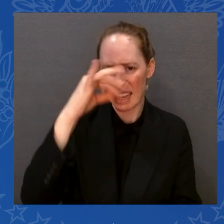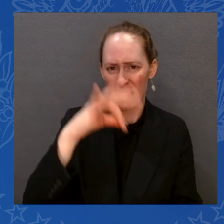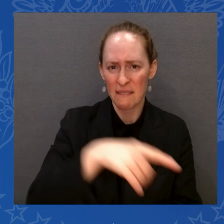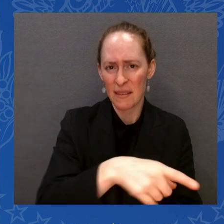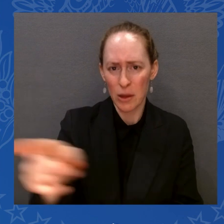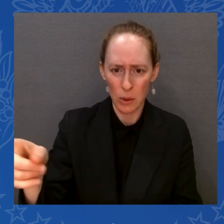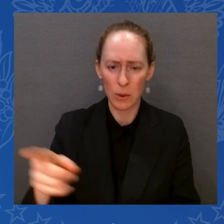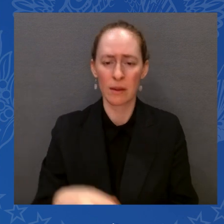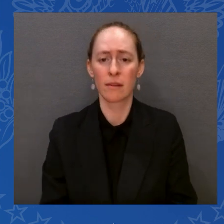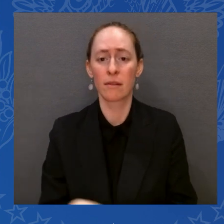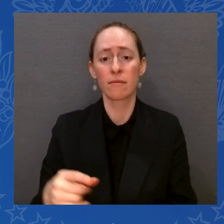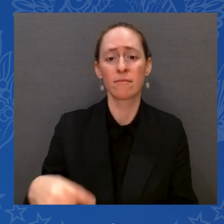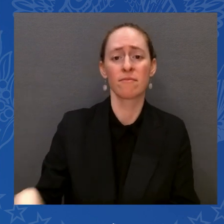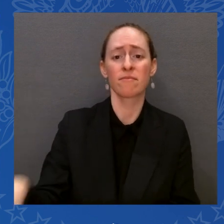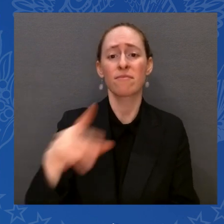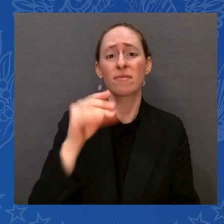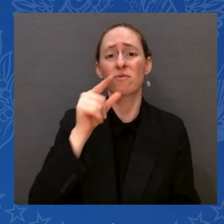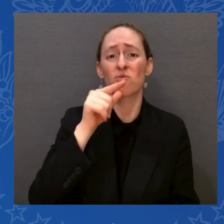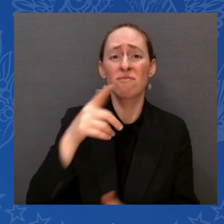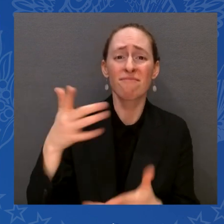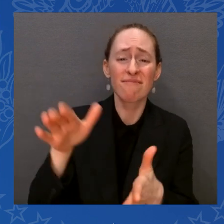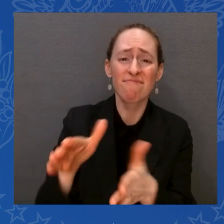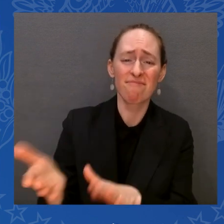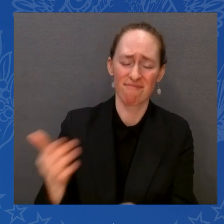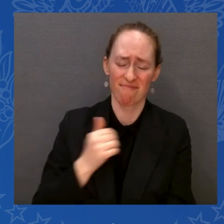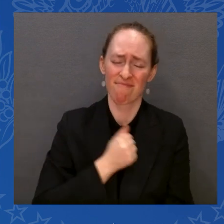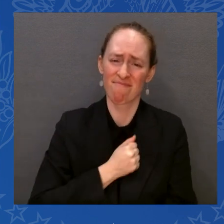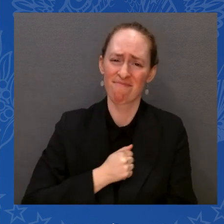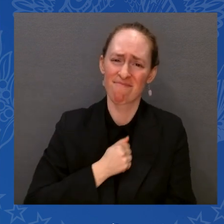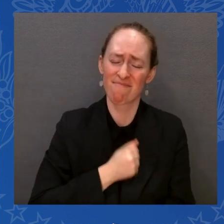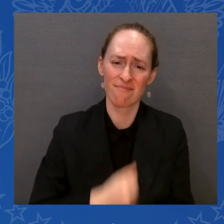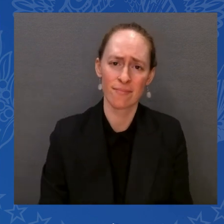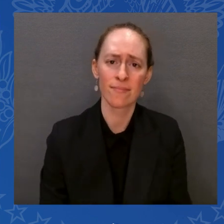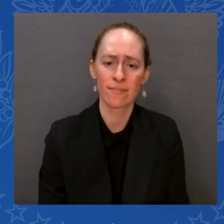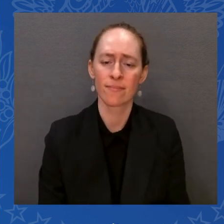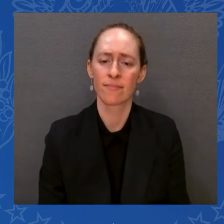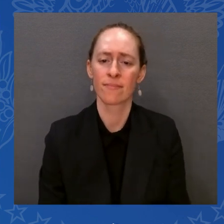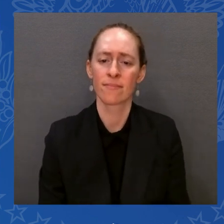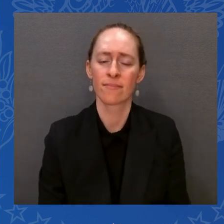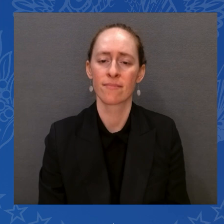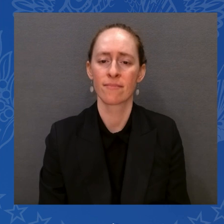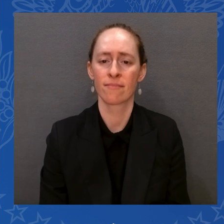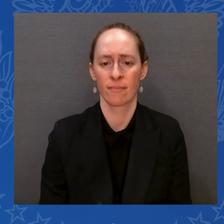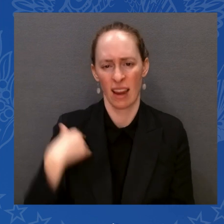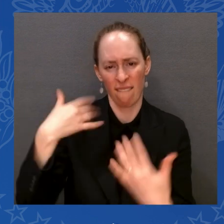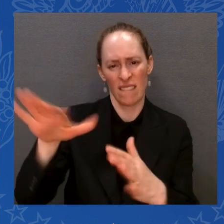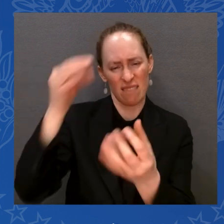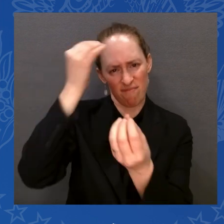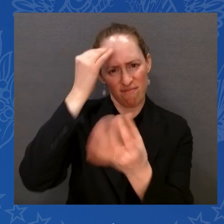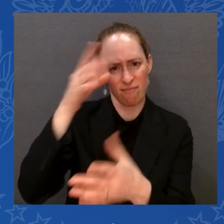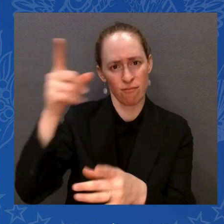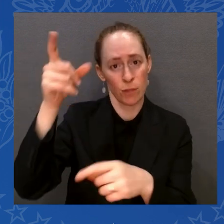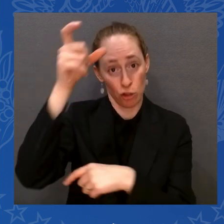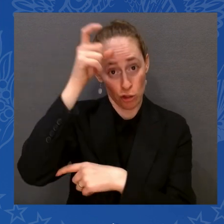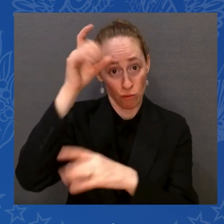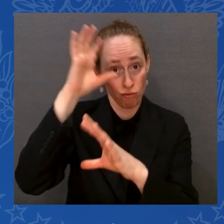As I told President Erdoğan when I called him immediately when the first quake hit, that the United States is offering our full support --